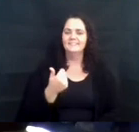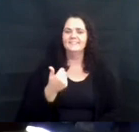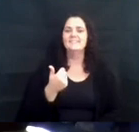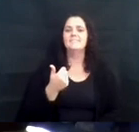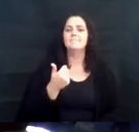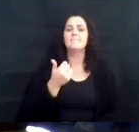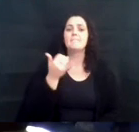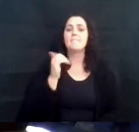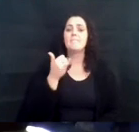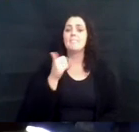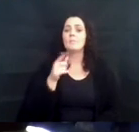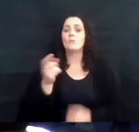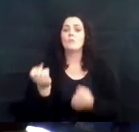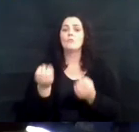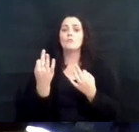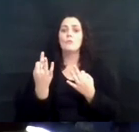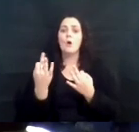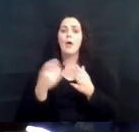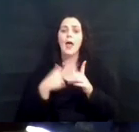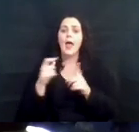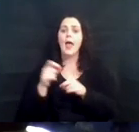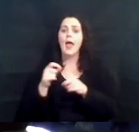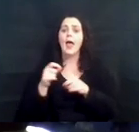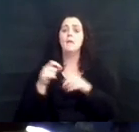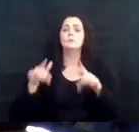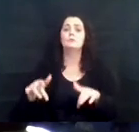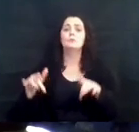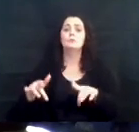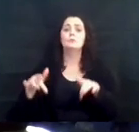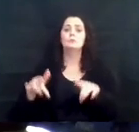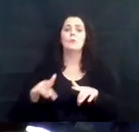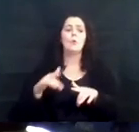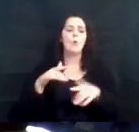you have a tablet or a computer or a camera or phone or anything that can